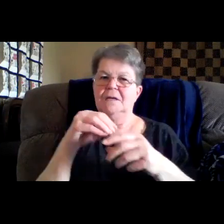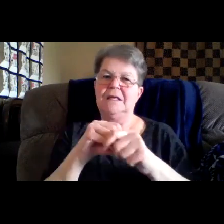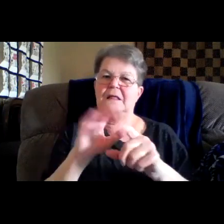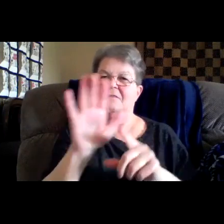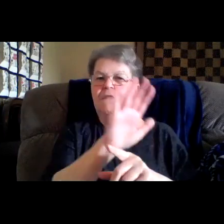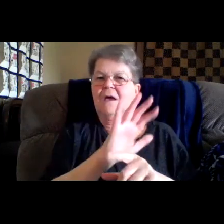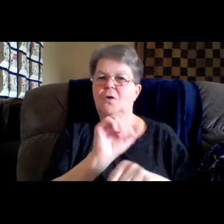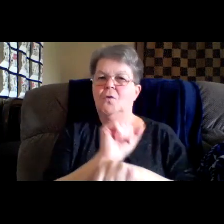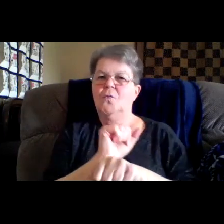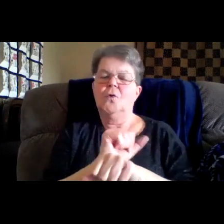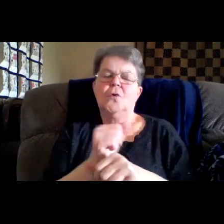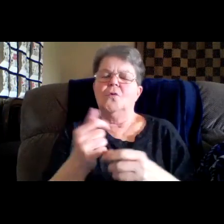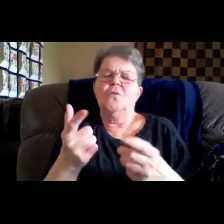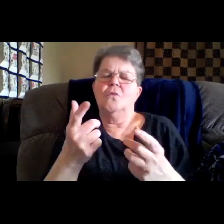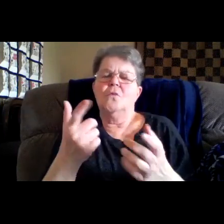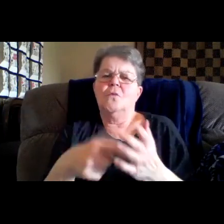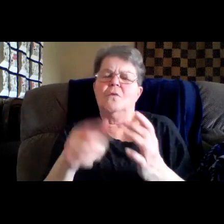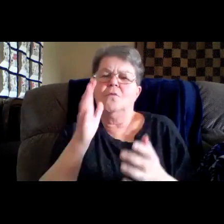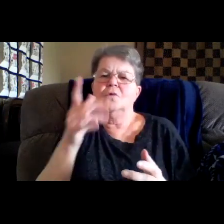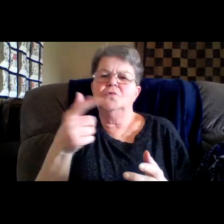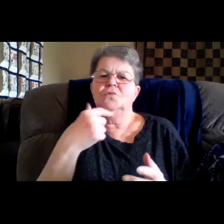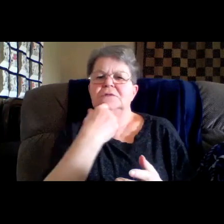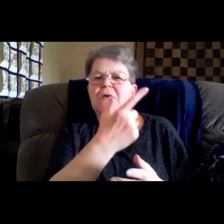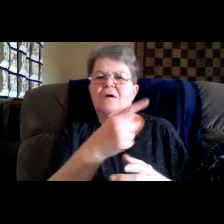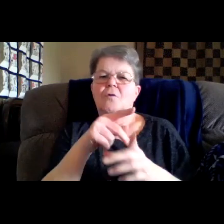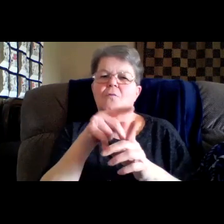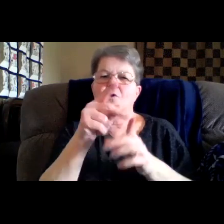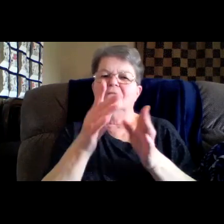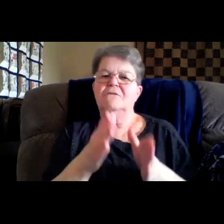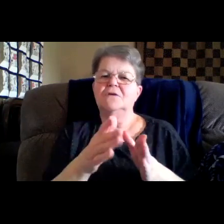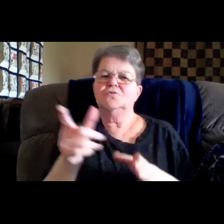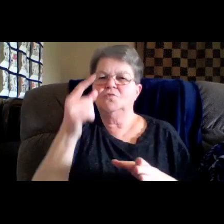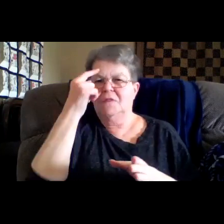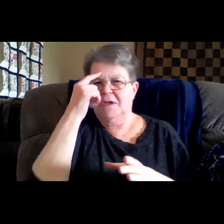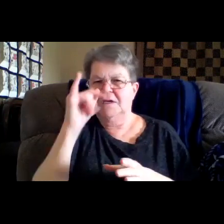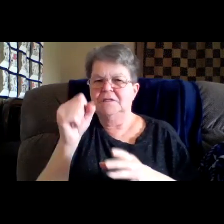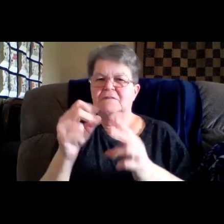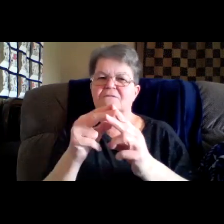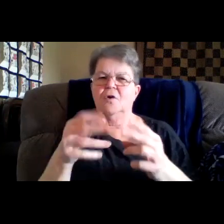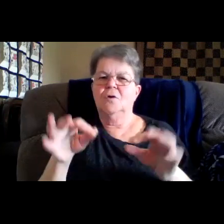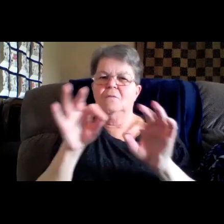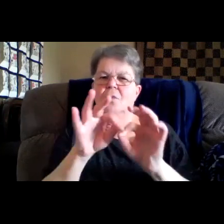what would you tell professionals that you think is very important for them to do